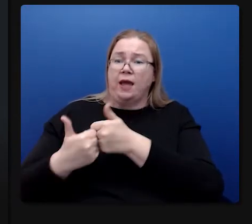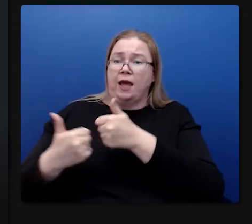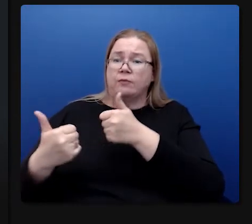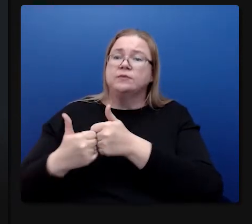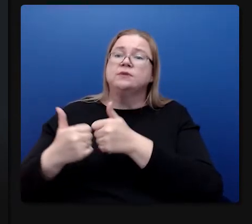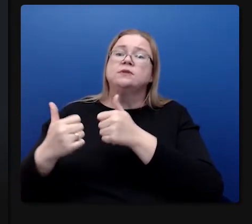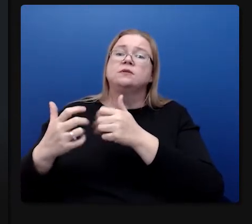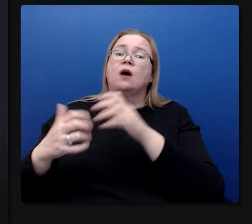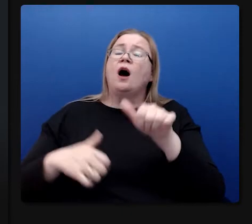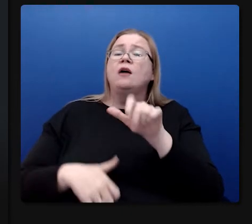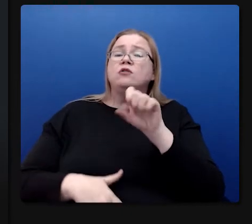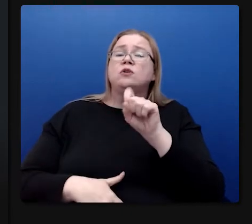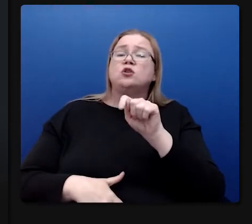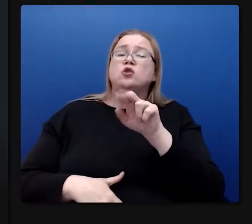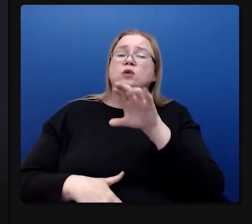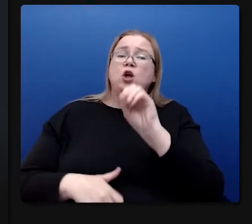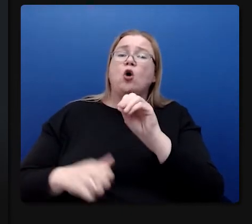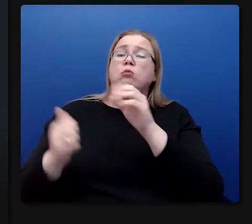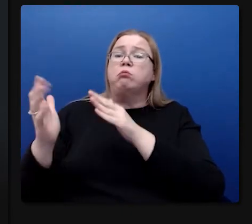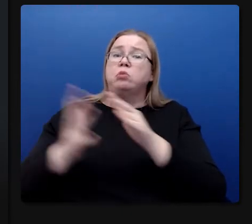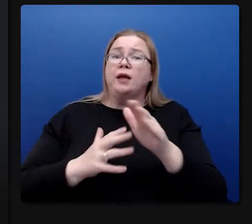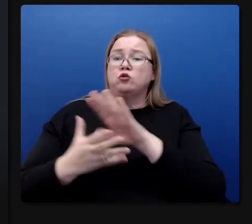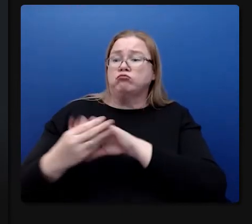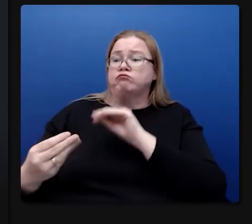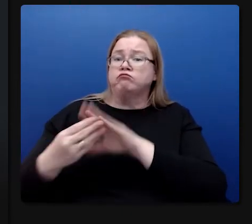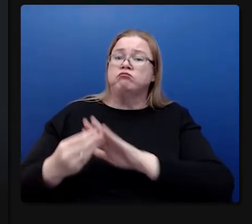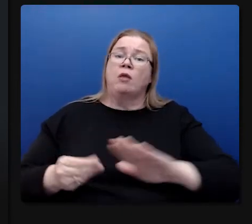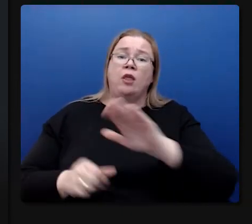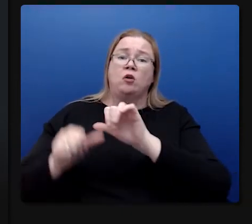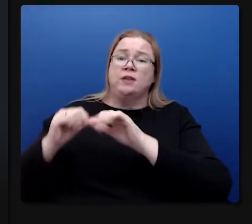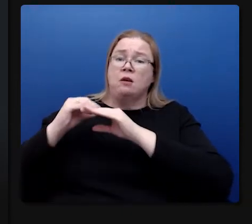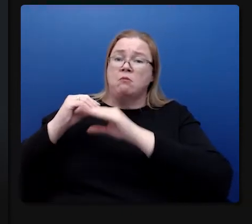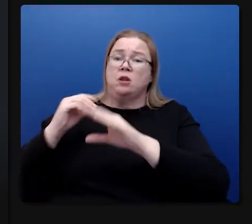We also have other studios preparing to tell their sustainability stories,